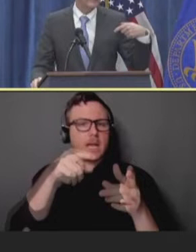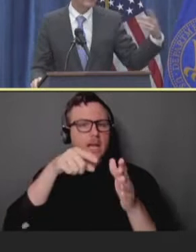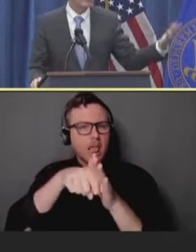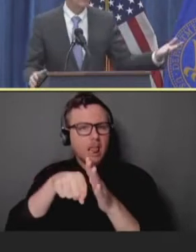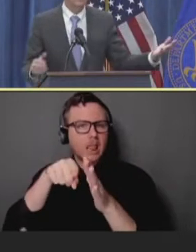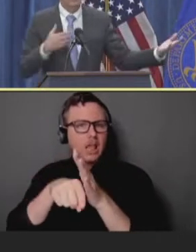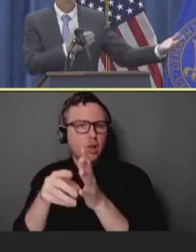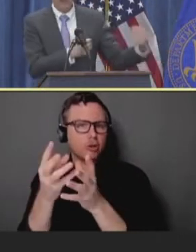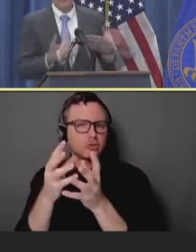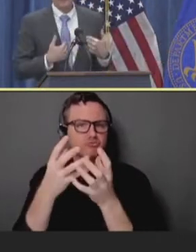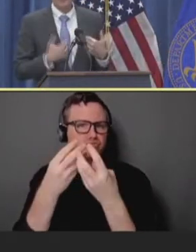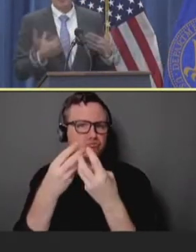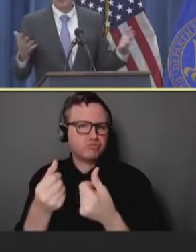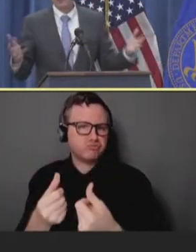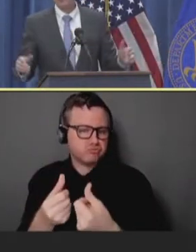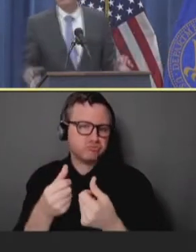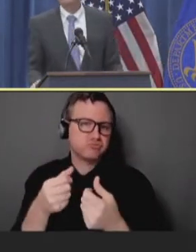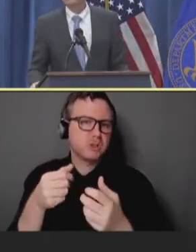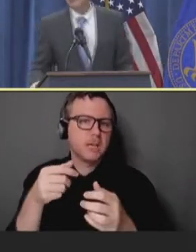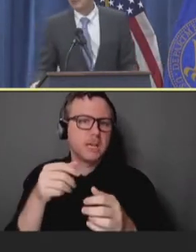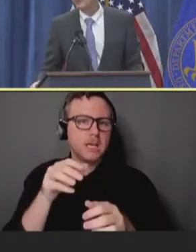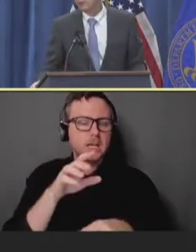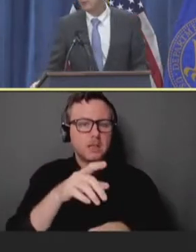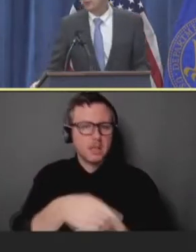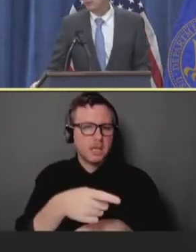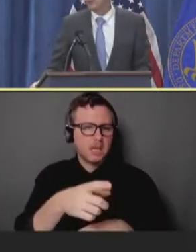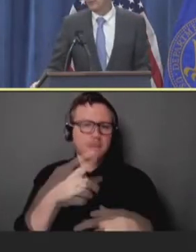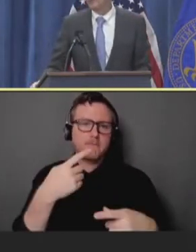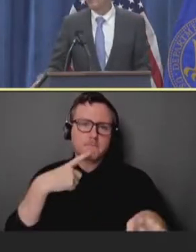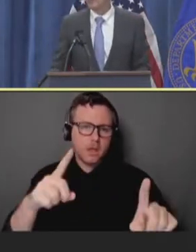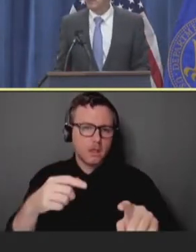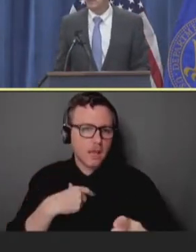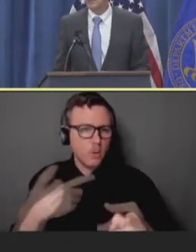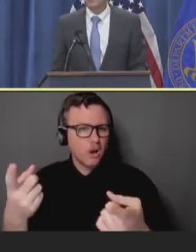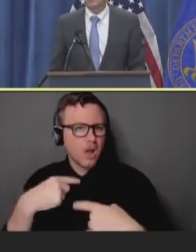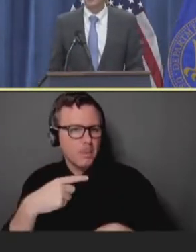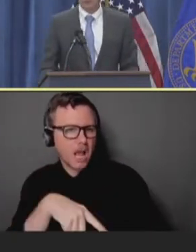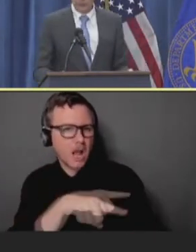and the wife says, "Paul's memory is not as good as it used to be." Okay.